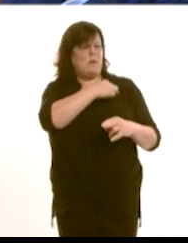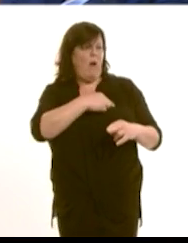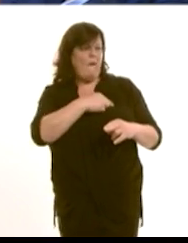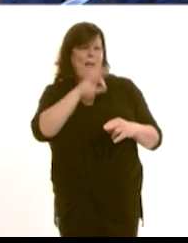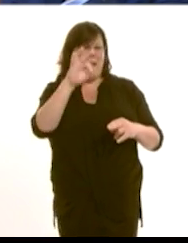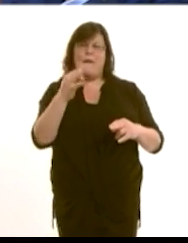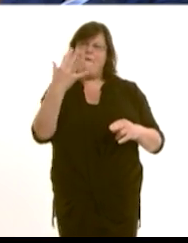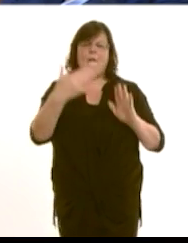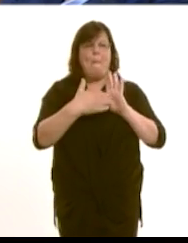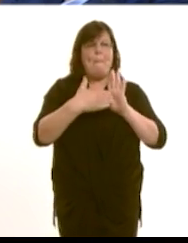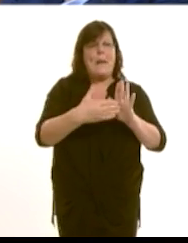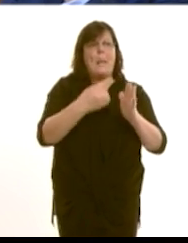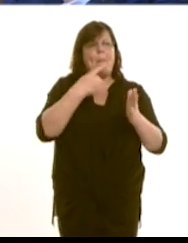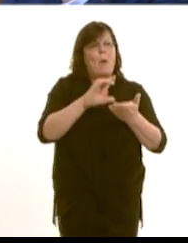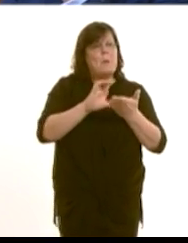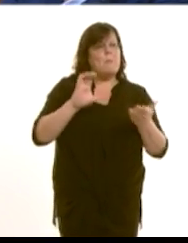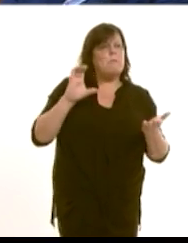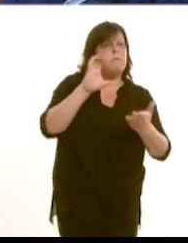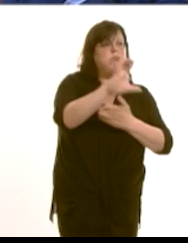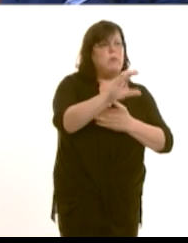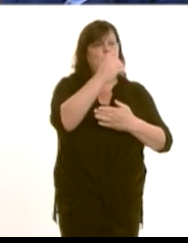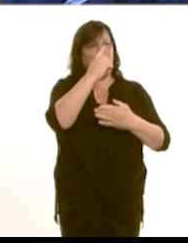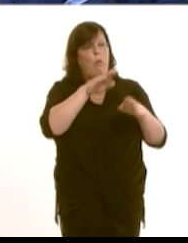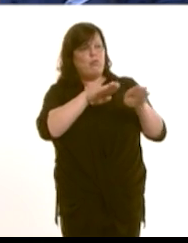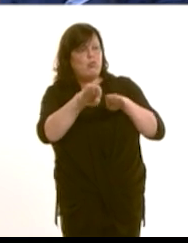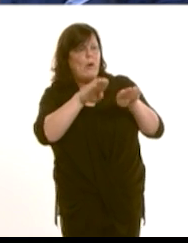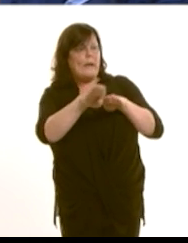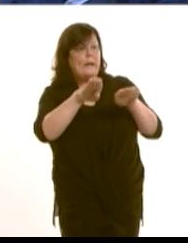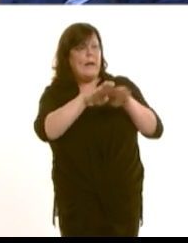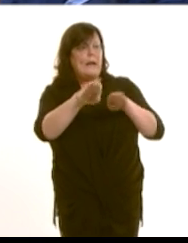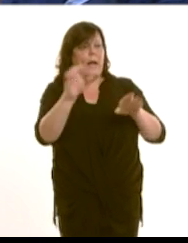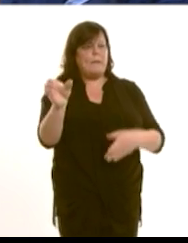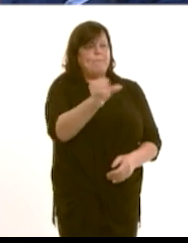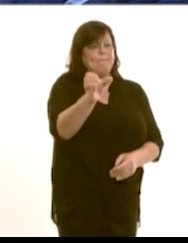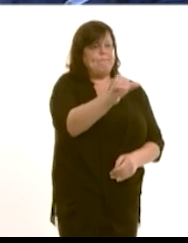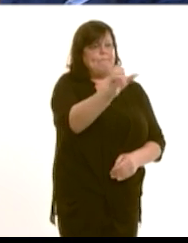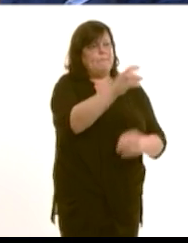of investment in the education and training of healthcare professionals in Wales, including neonatal staff.